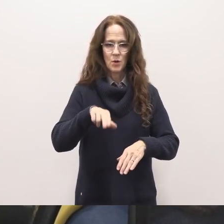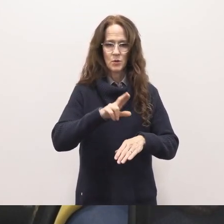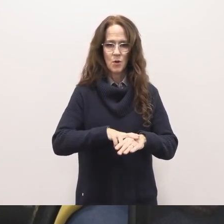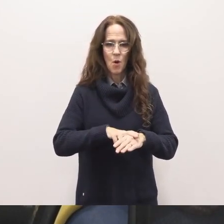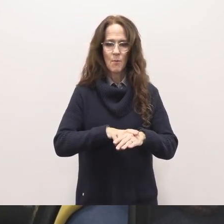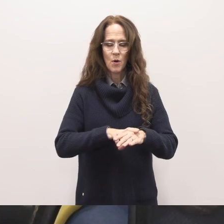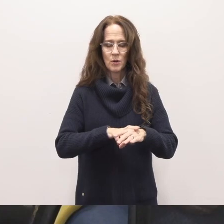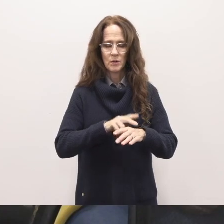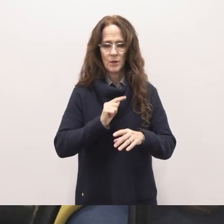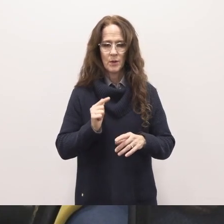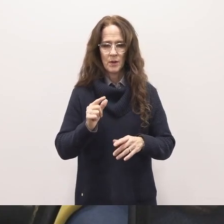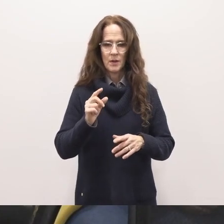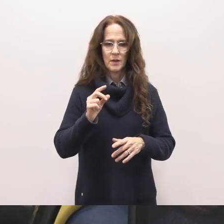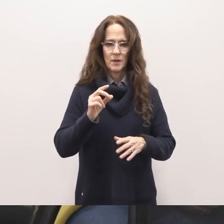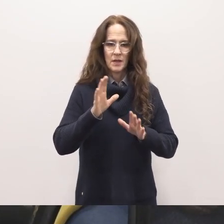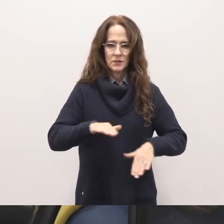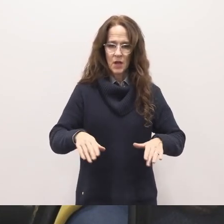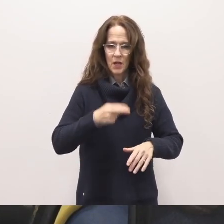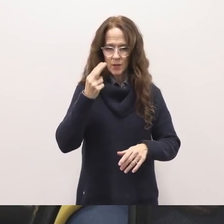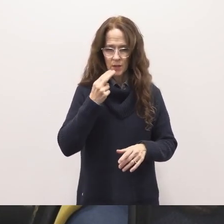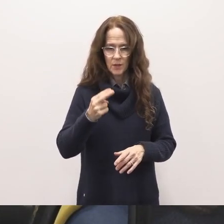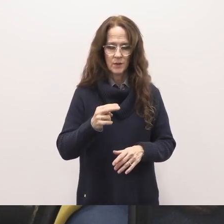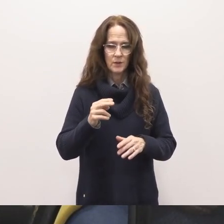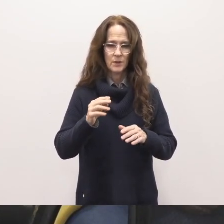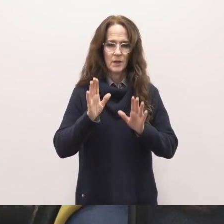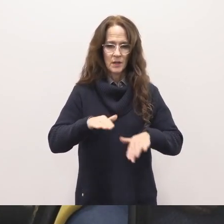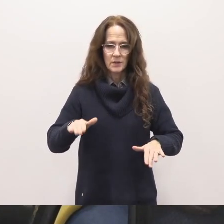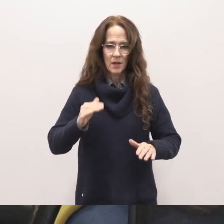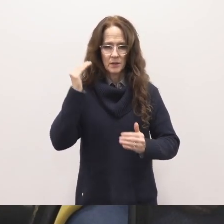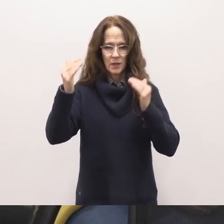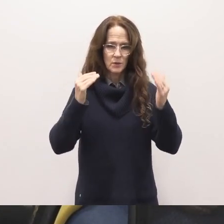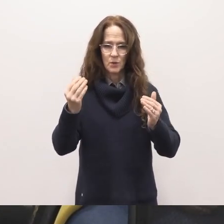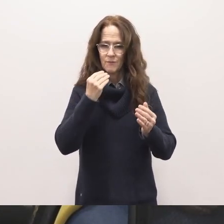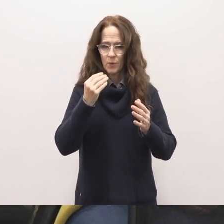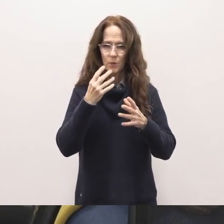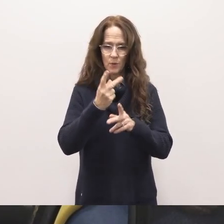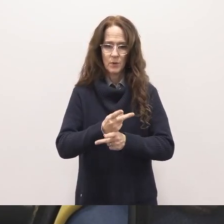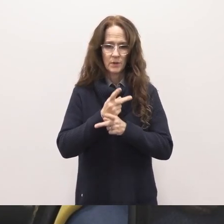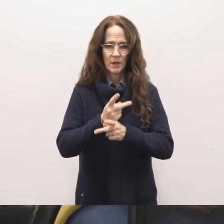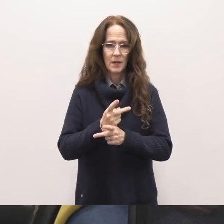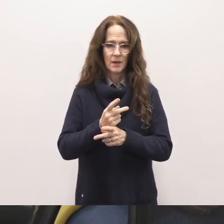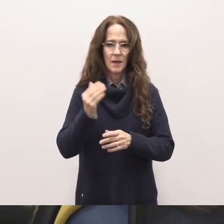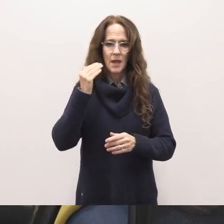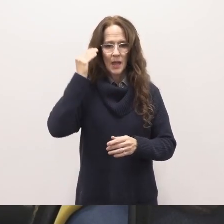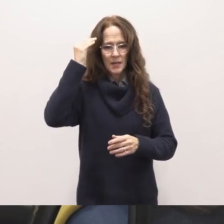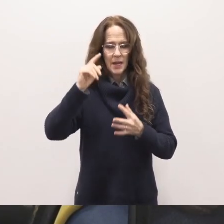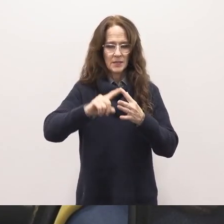this year, Child Nutrition, Child and Adult Food Care Program, and the Head Start cluster.